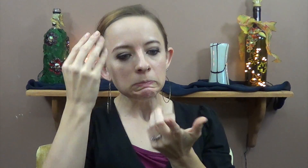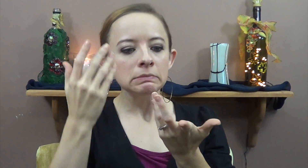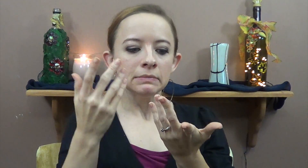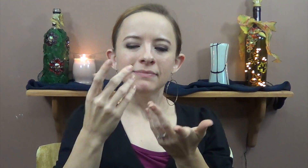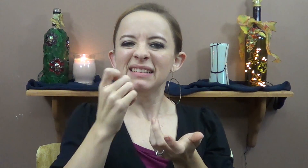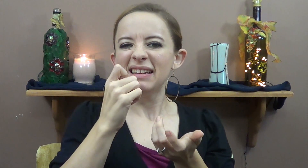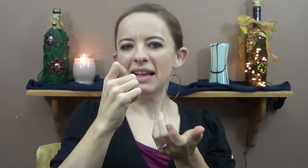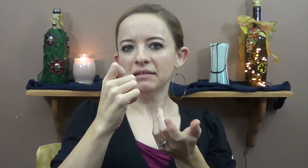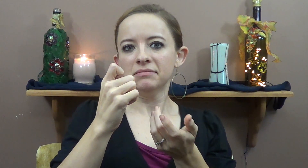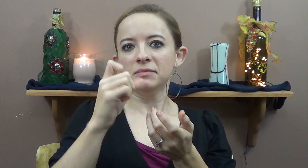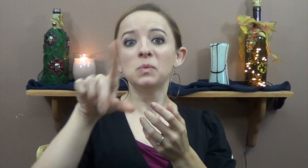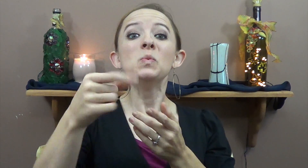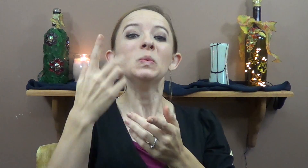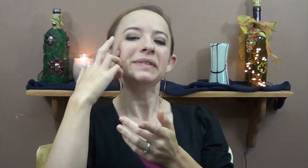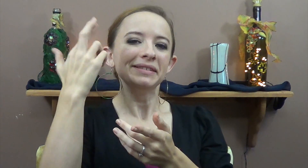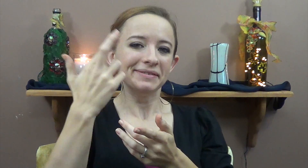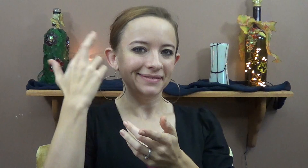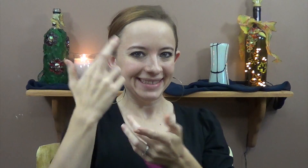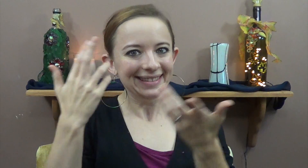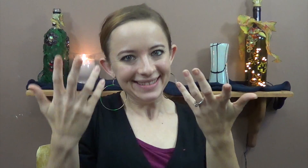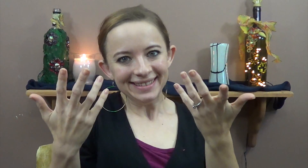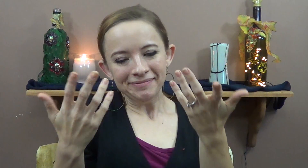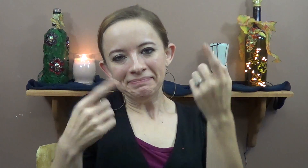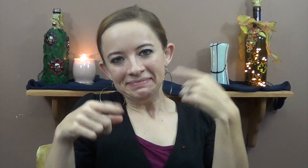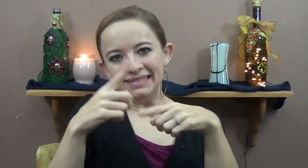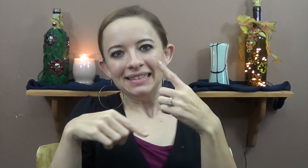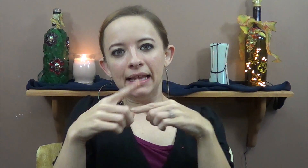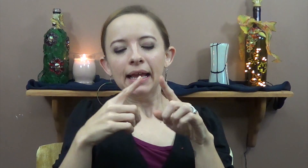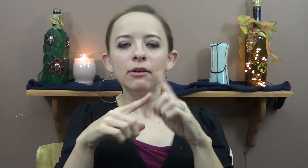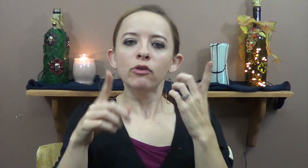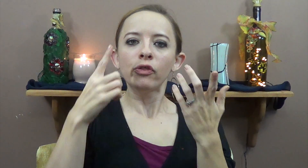comments and kinda made me think. That's not the only reason I